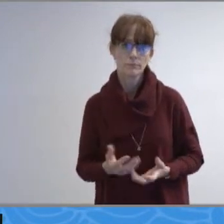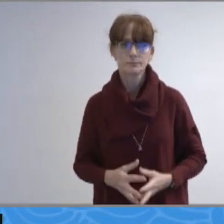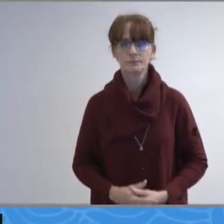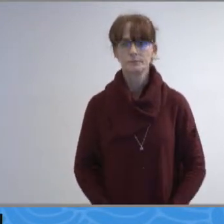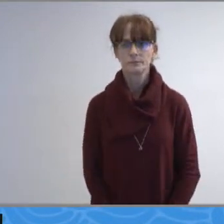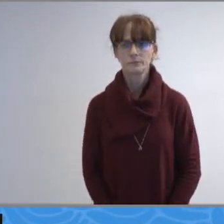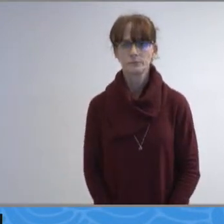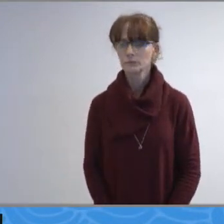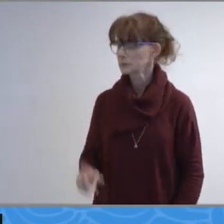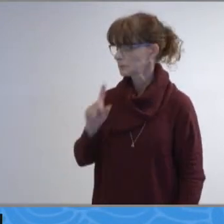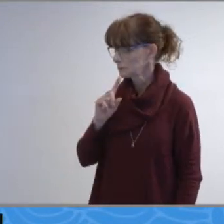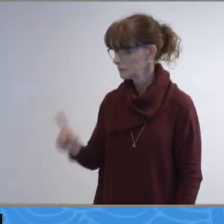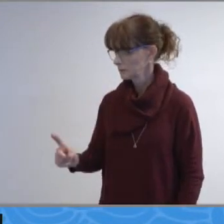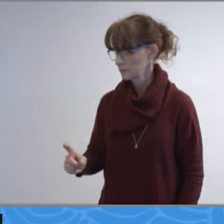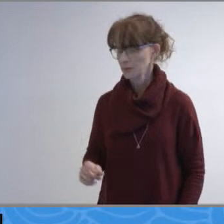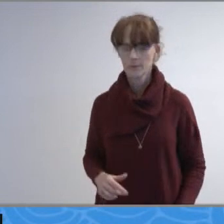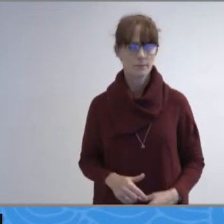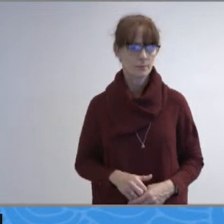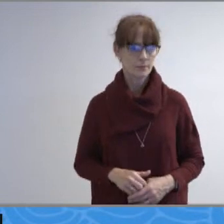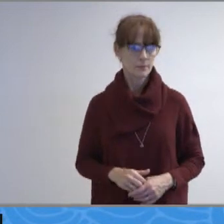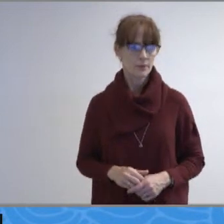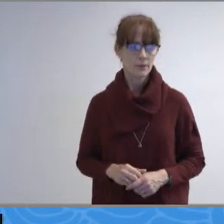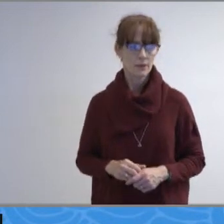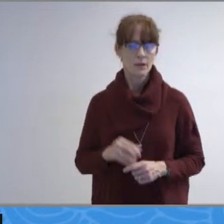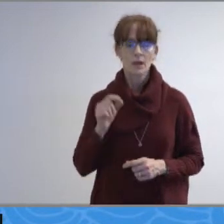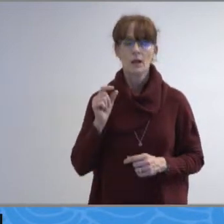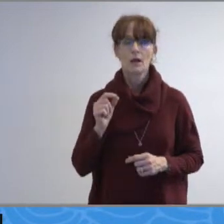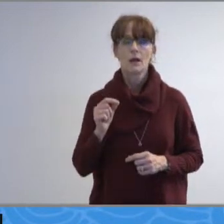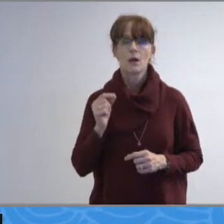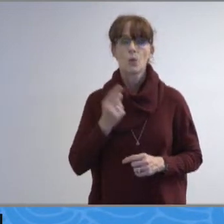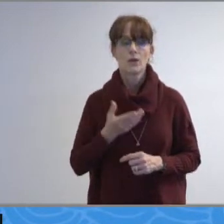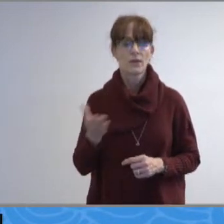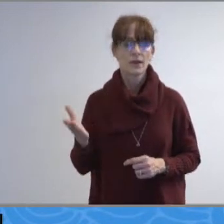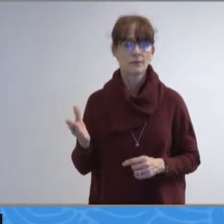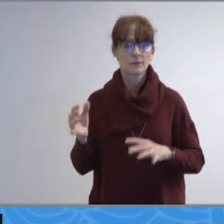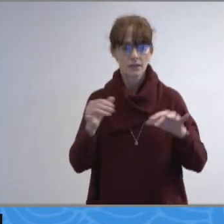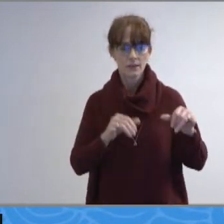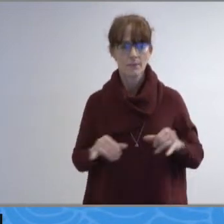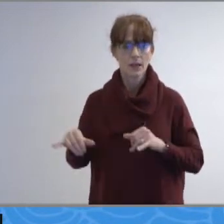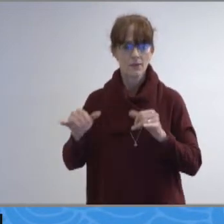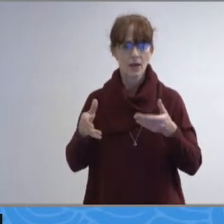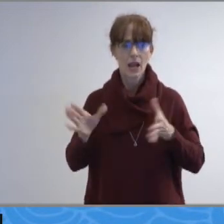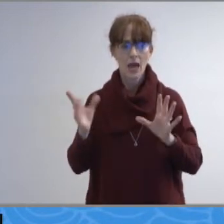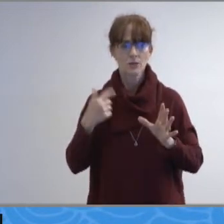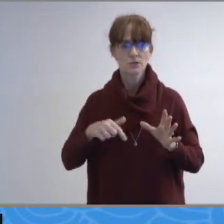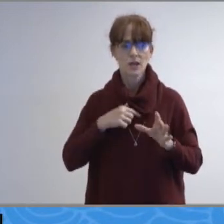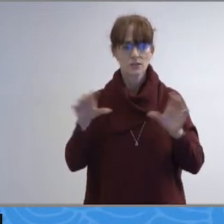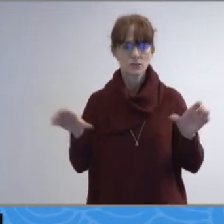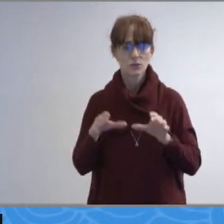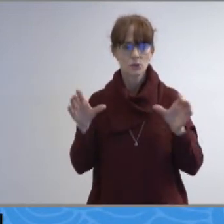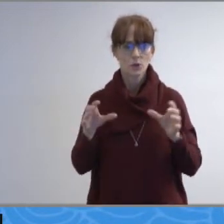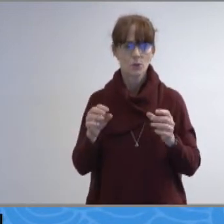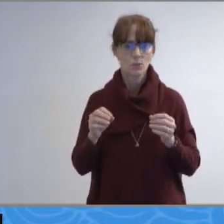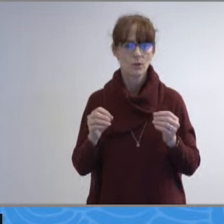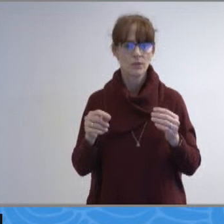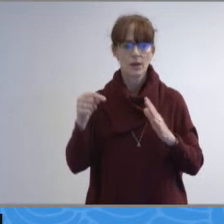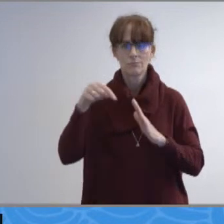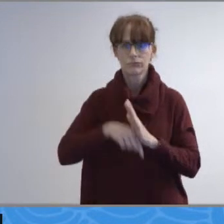Sure, so one of the things that the i-Ready platform allows us to do with its wealth of data and the millions of students